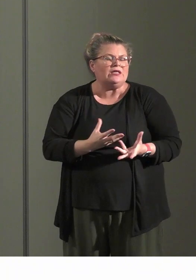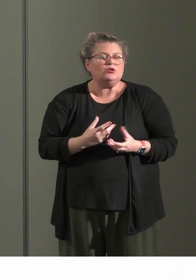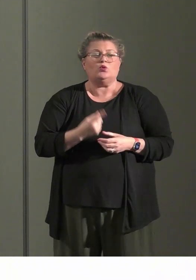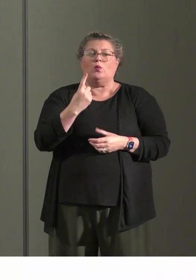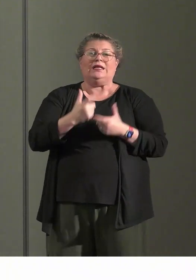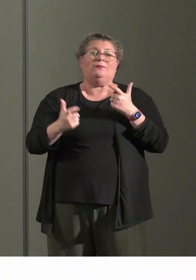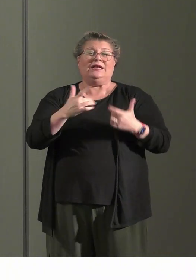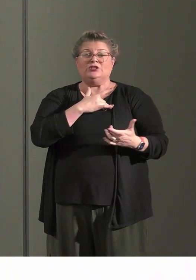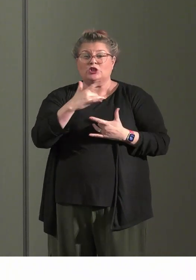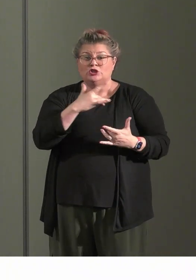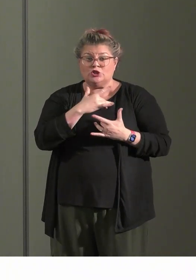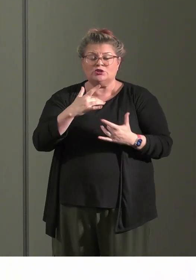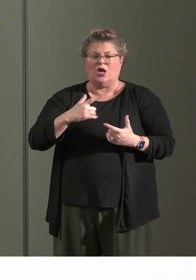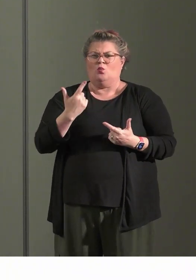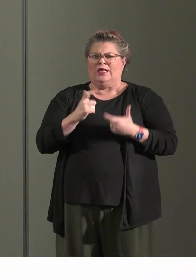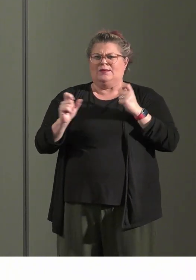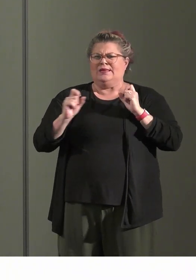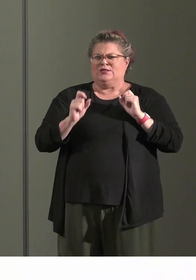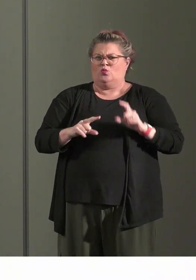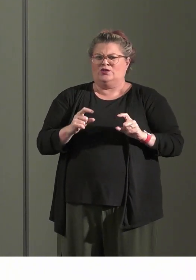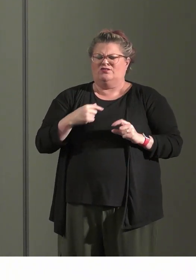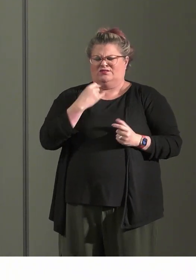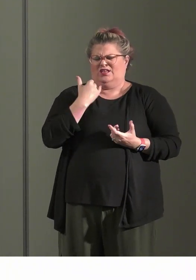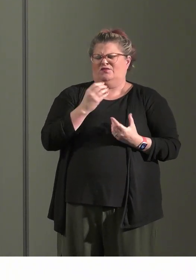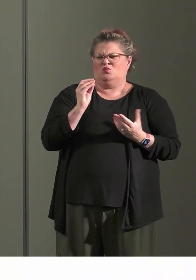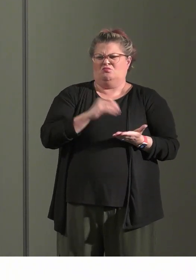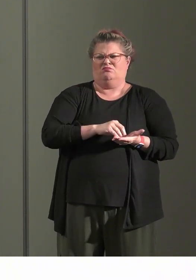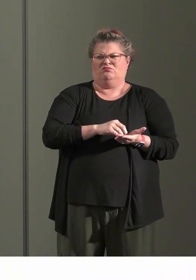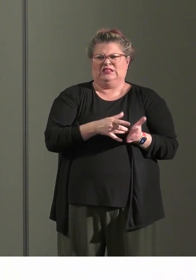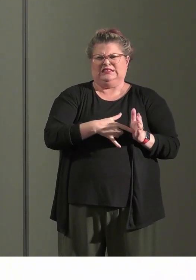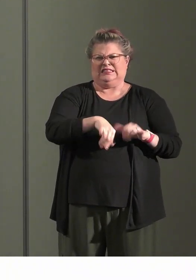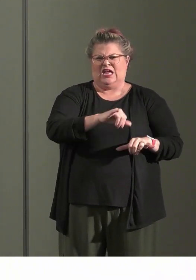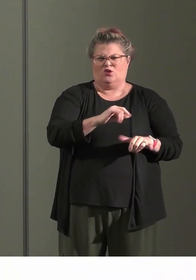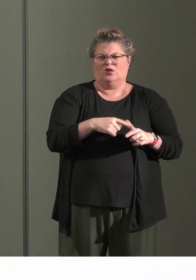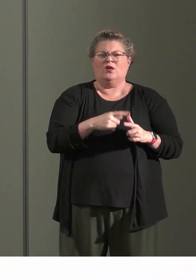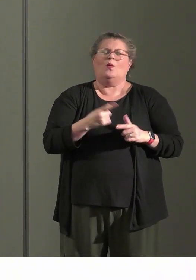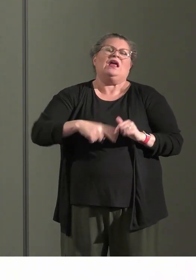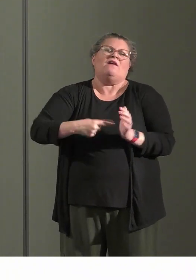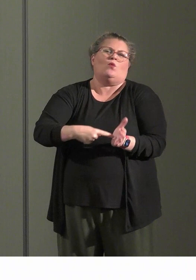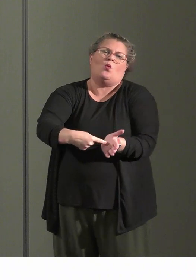we receive is, you will put the standard in, we can't afford do it we could not afford to do what